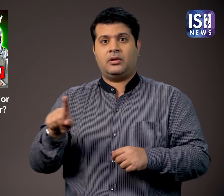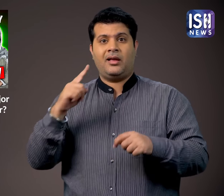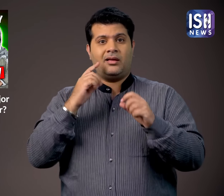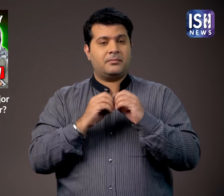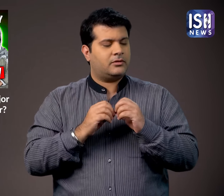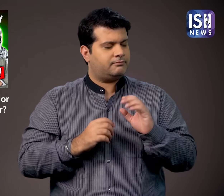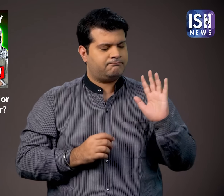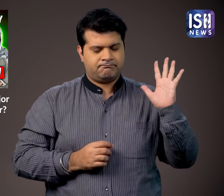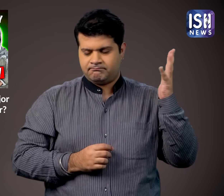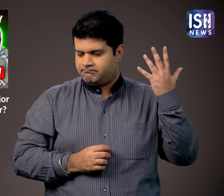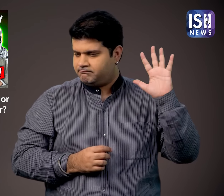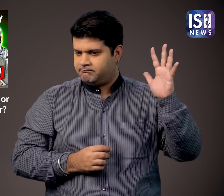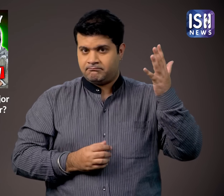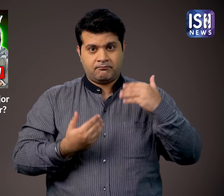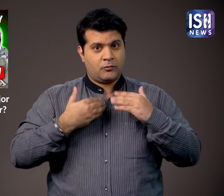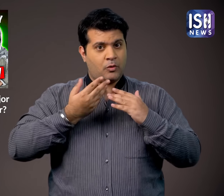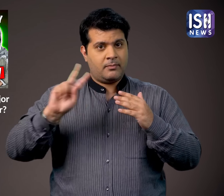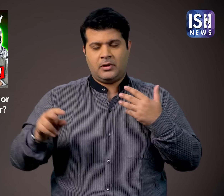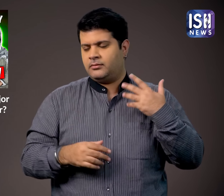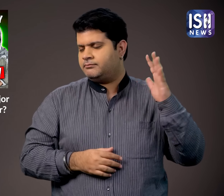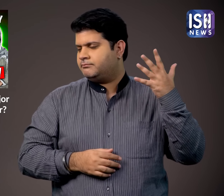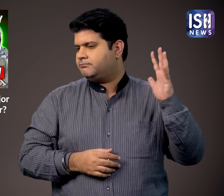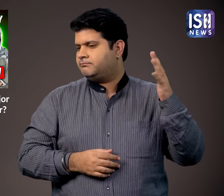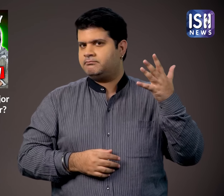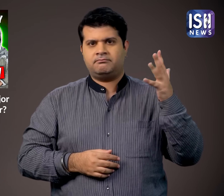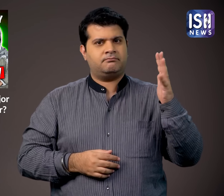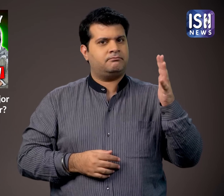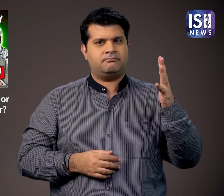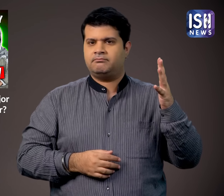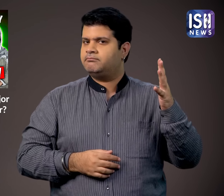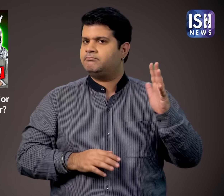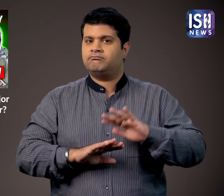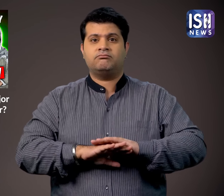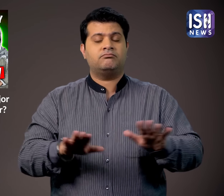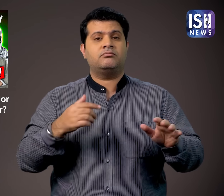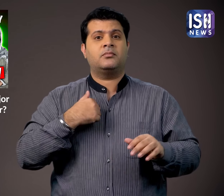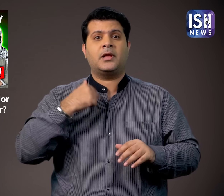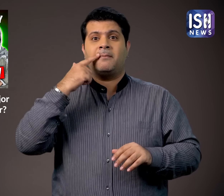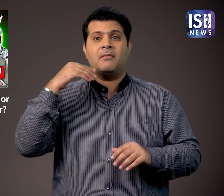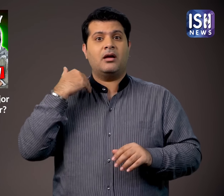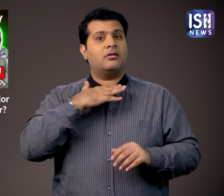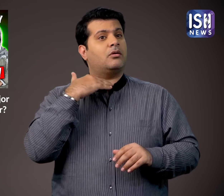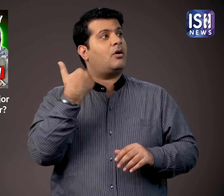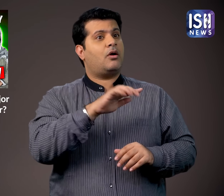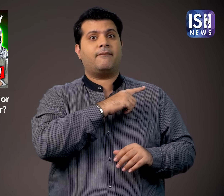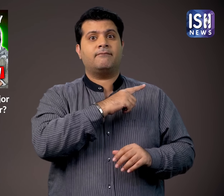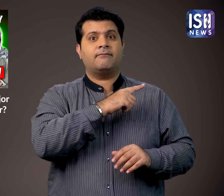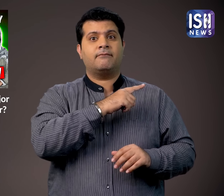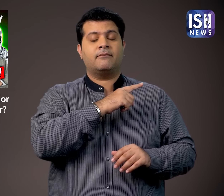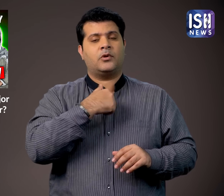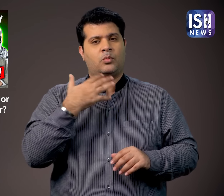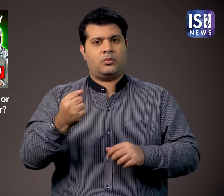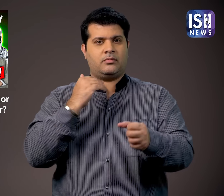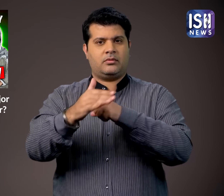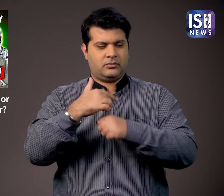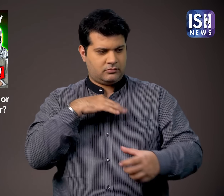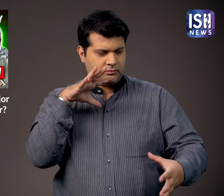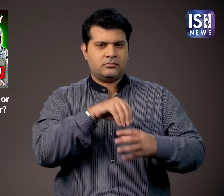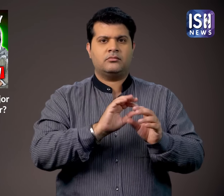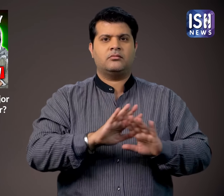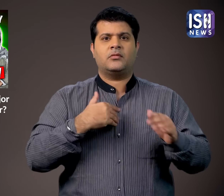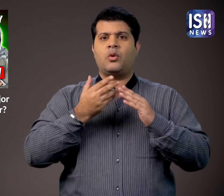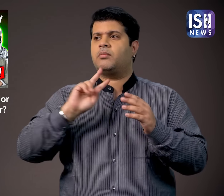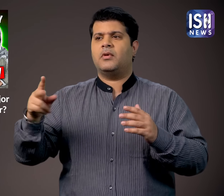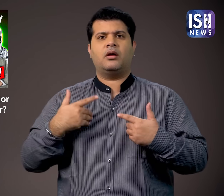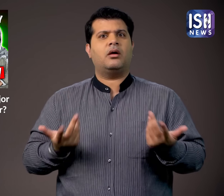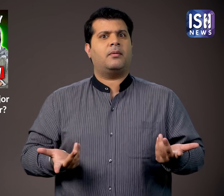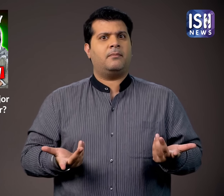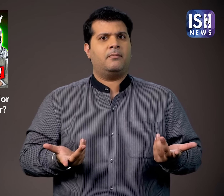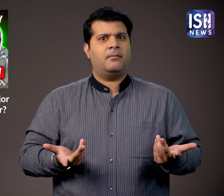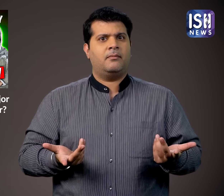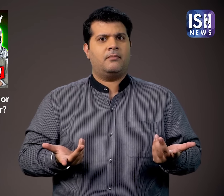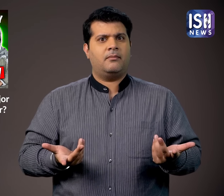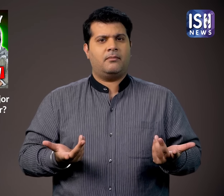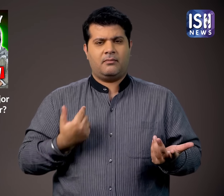However, Iftikhar refused saying he would not return home until he had avenged his brother’s death.